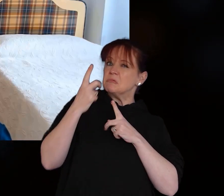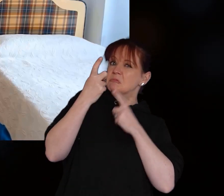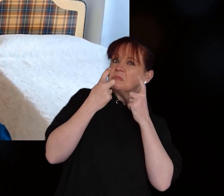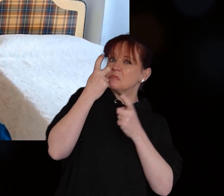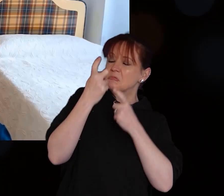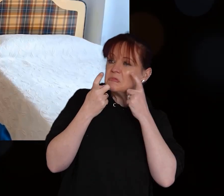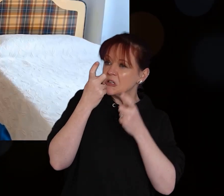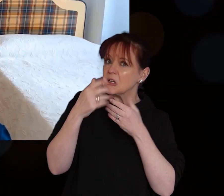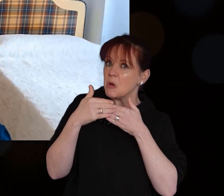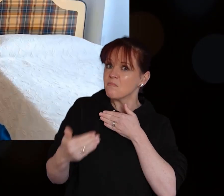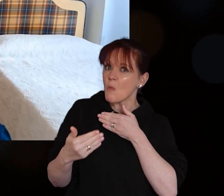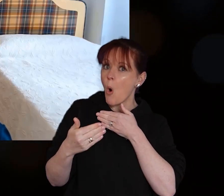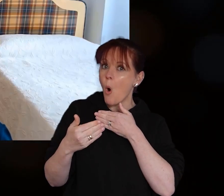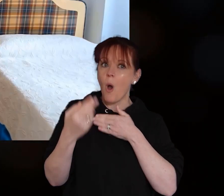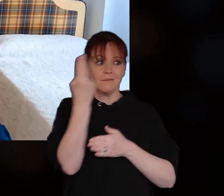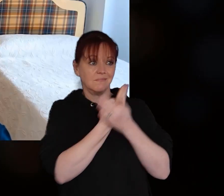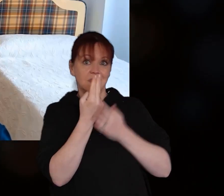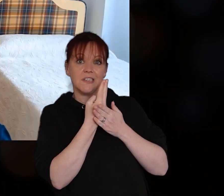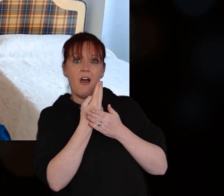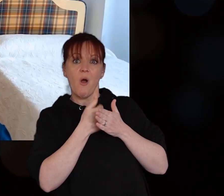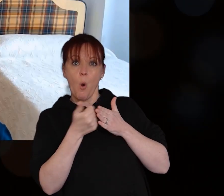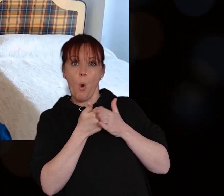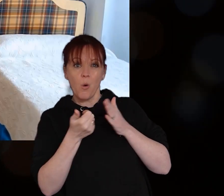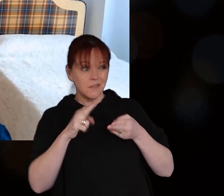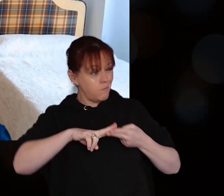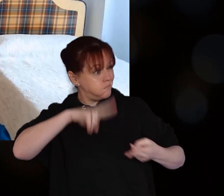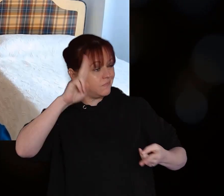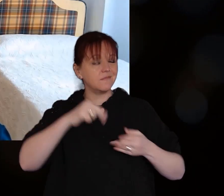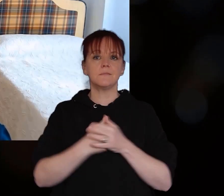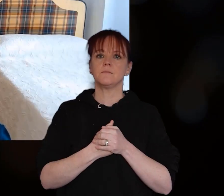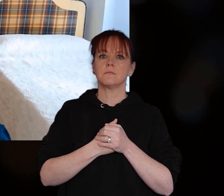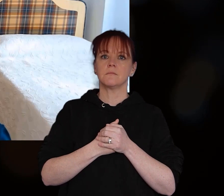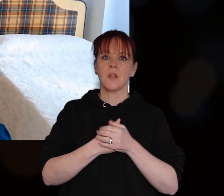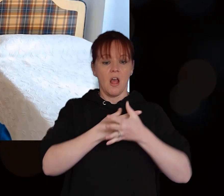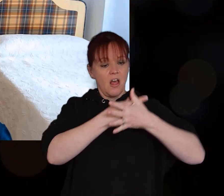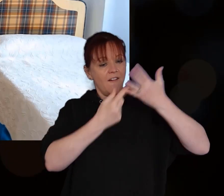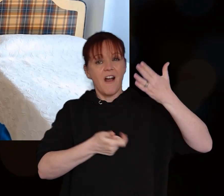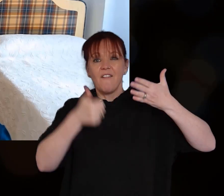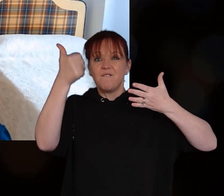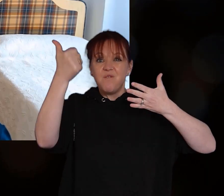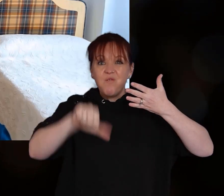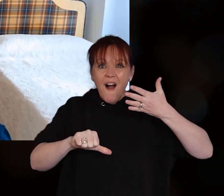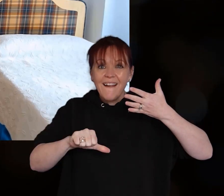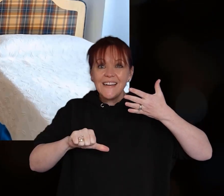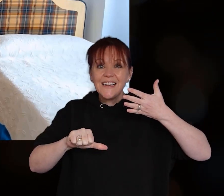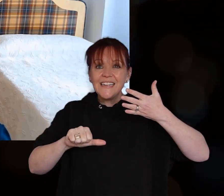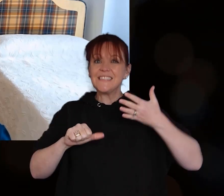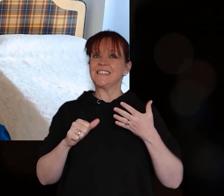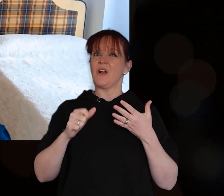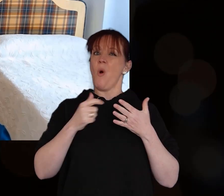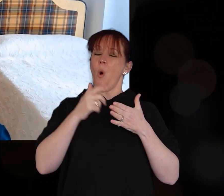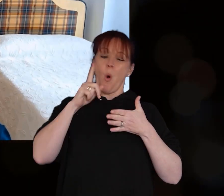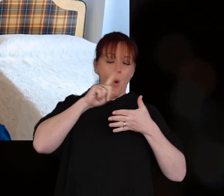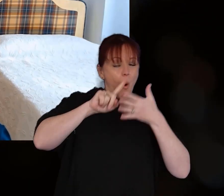Every one of our finalists has done things that no game has done before, that others could and should learn from.